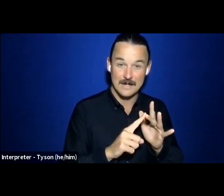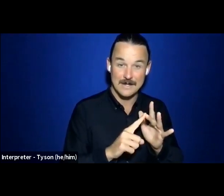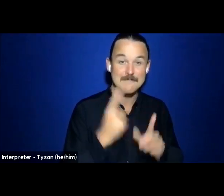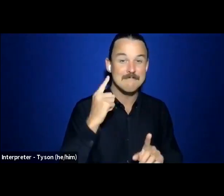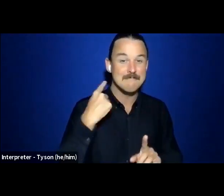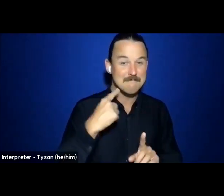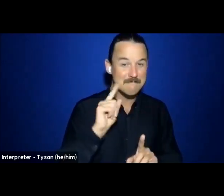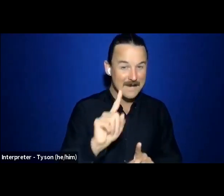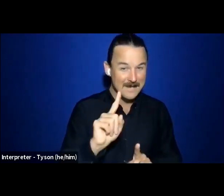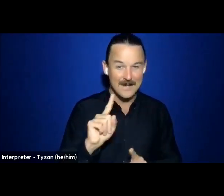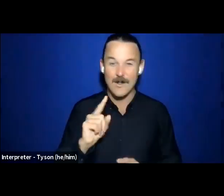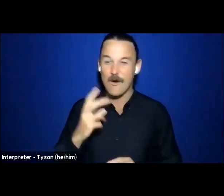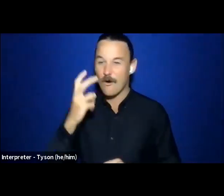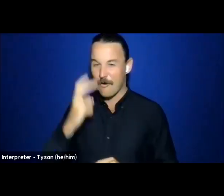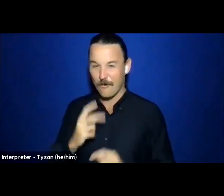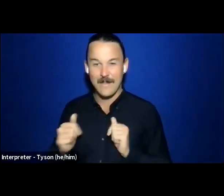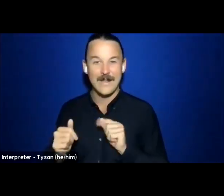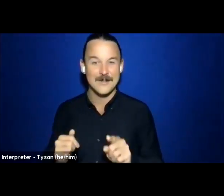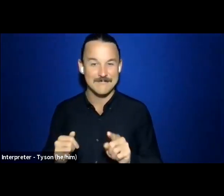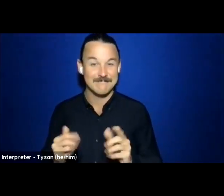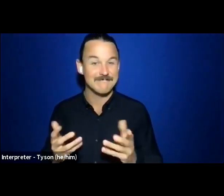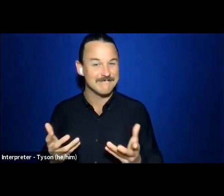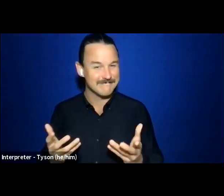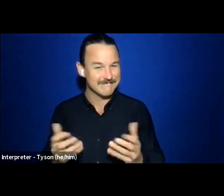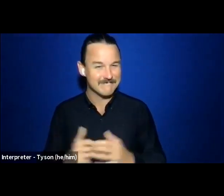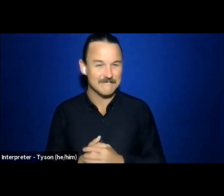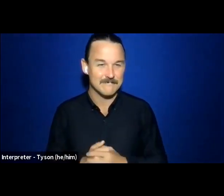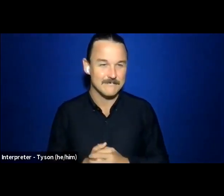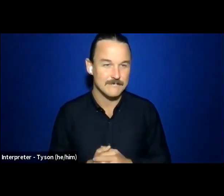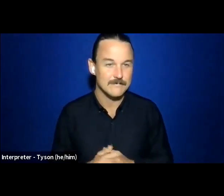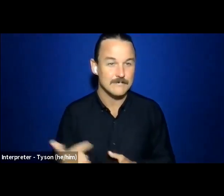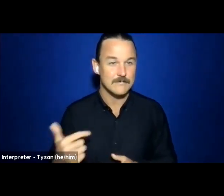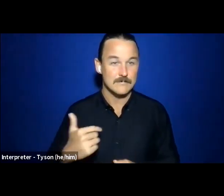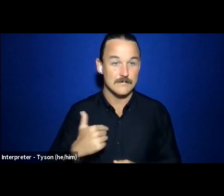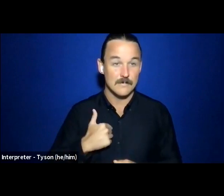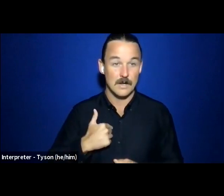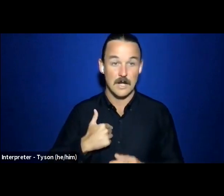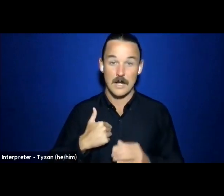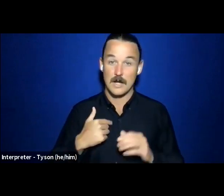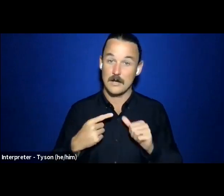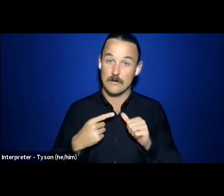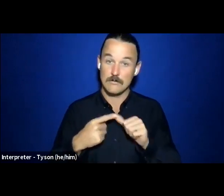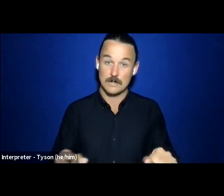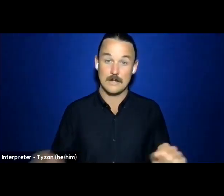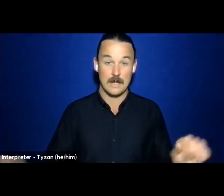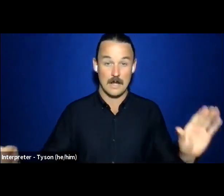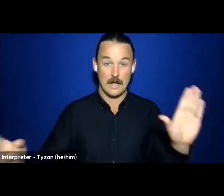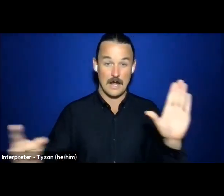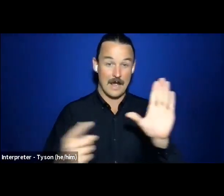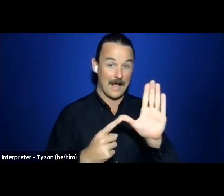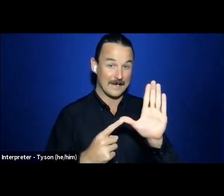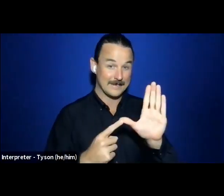that's the main thing. Now as you can see I'm here represent Now as you can see I'm here representing the A of the LGBT beat representing the A of the LGBT Q representing the A of the LGBT